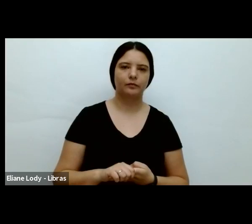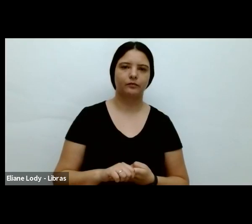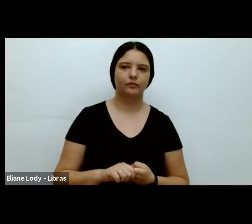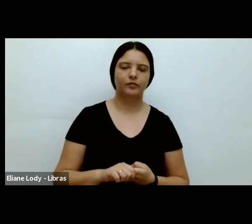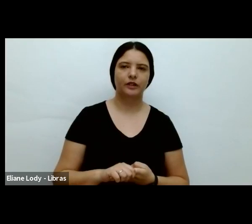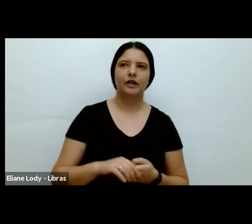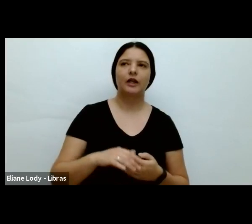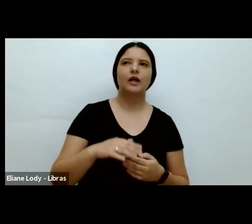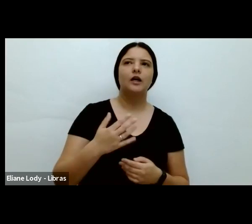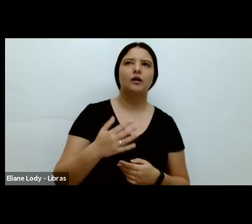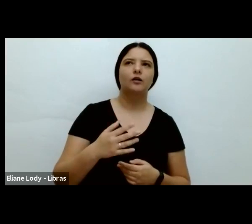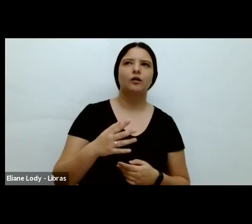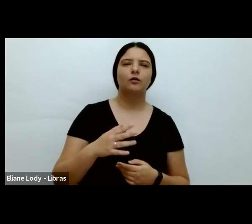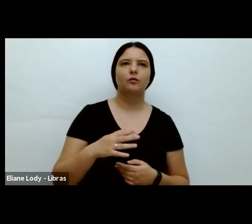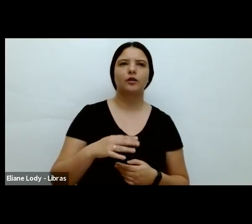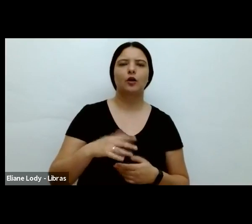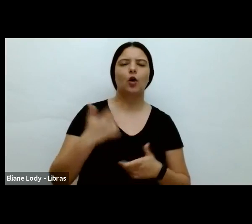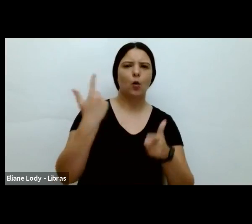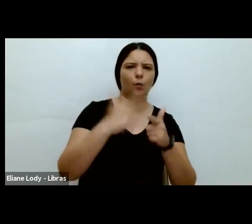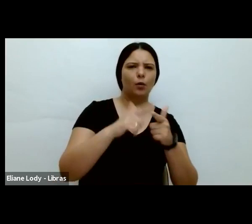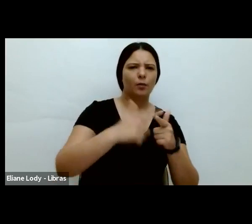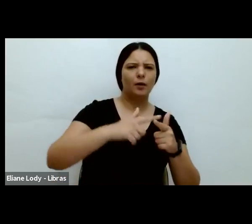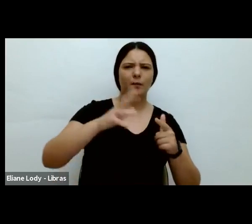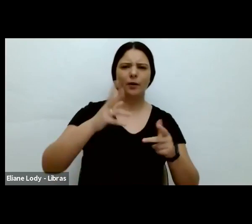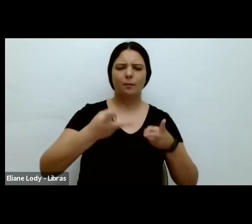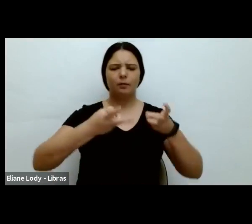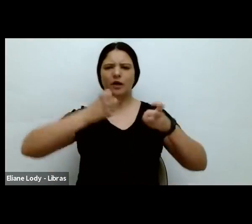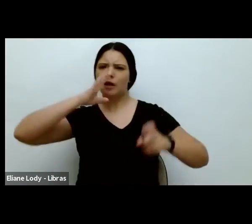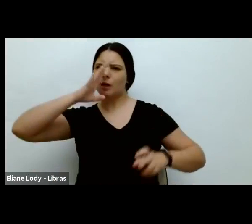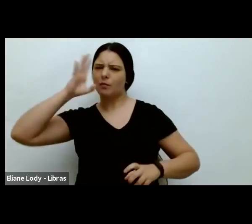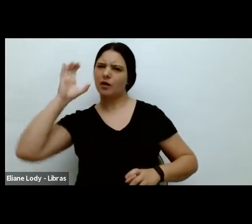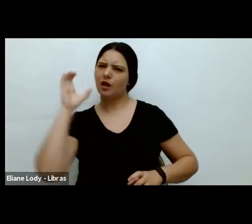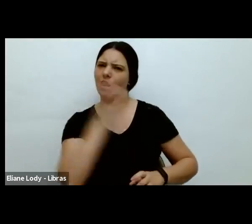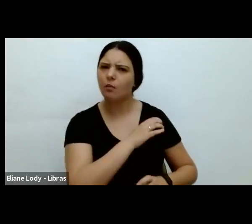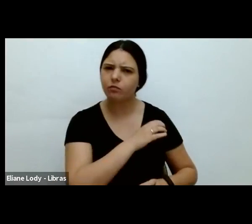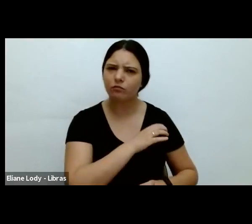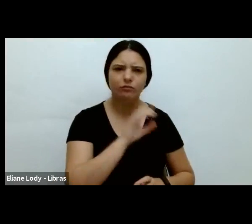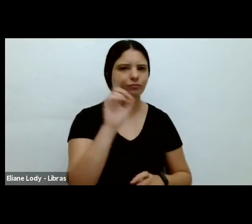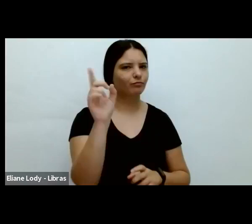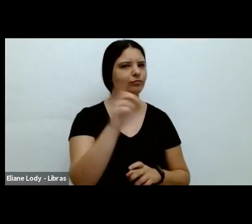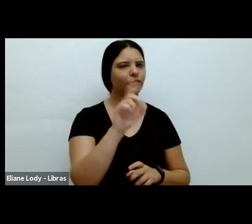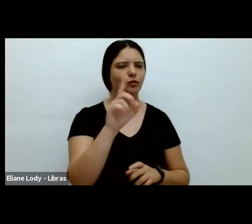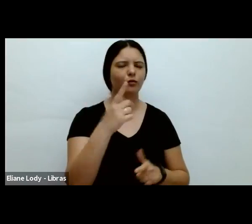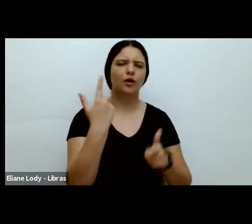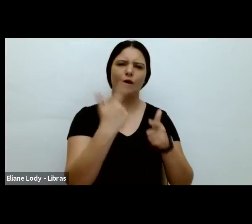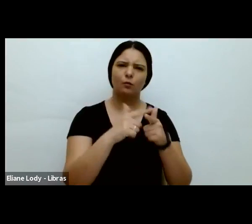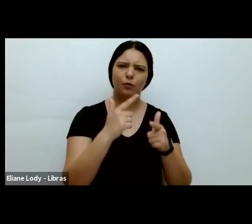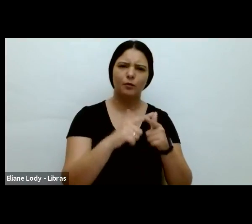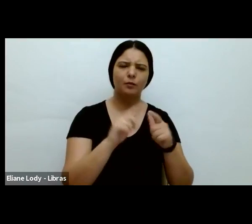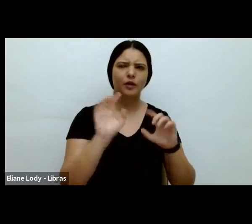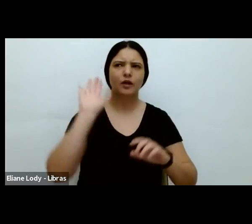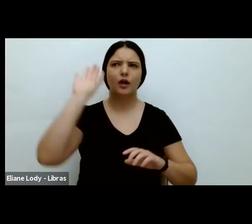And I think this is. what happens also in what happens. Also in, in what happens. Also in, in. in the in these in calm